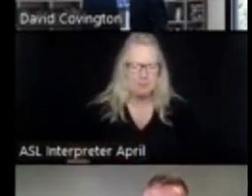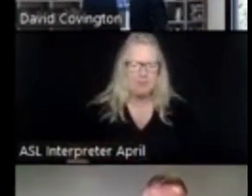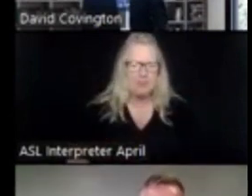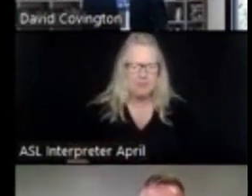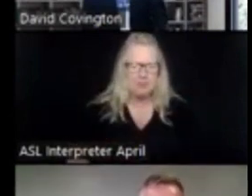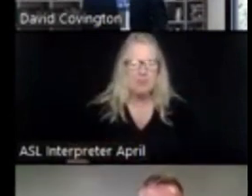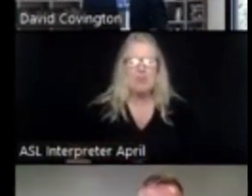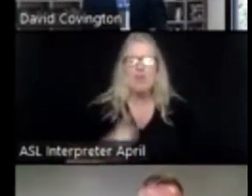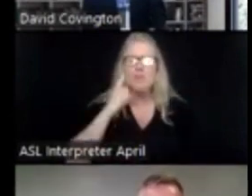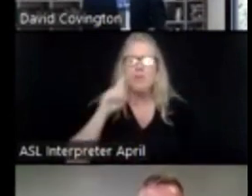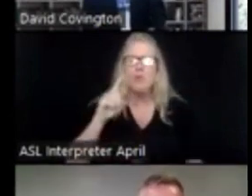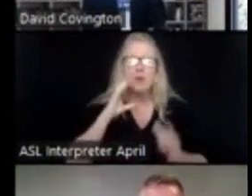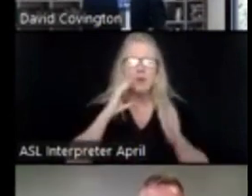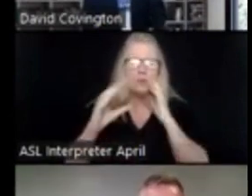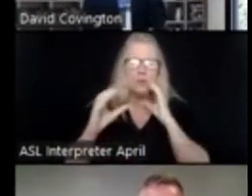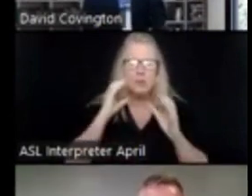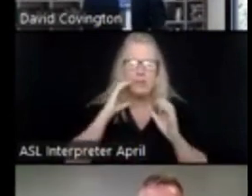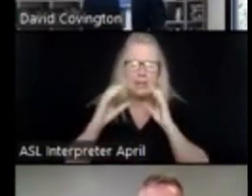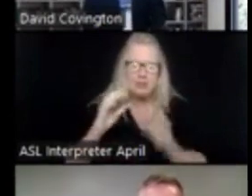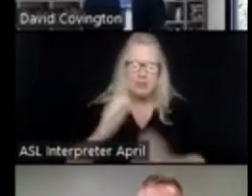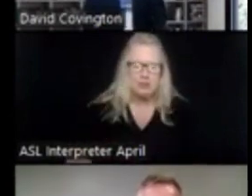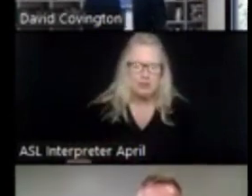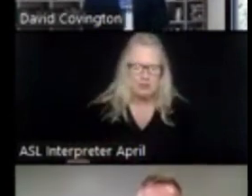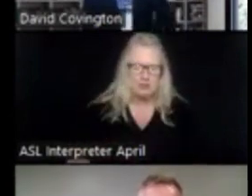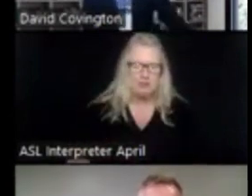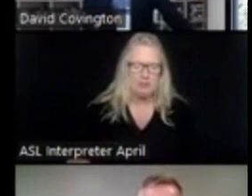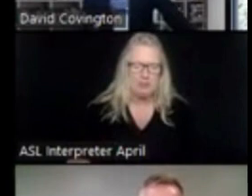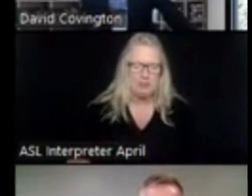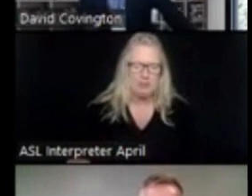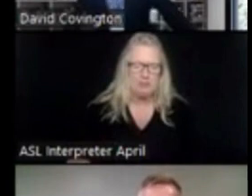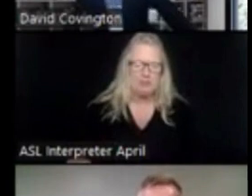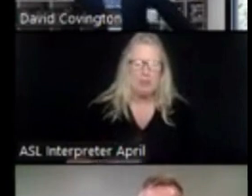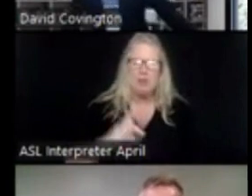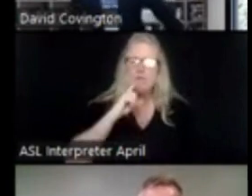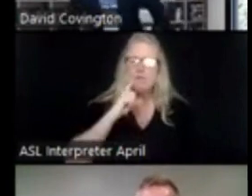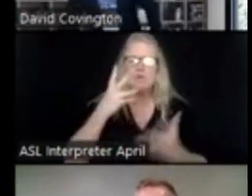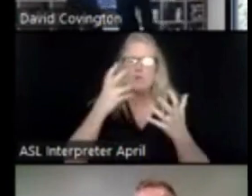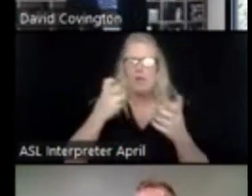ALSO, I WANTED TO MAKE NOTE OF A REALLY GREAT PARTNERSHIP WITH